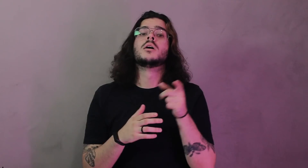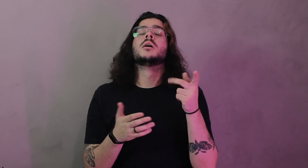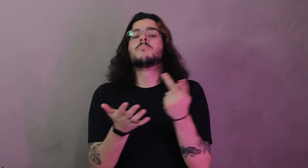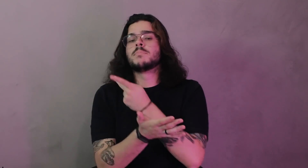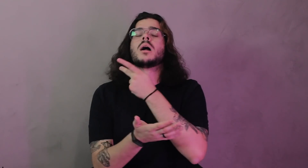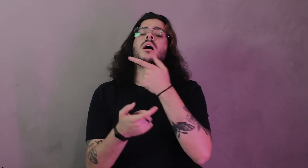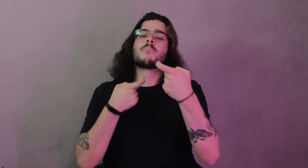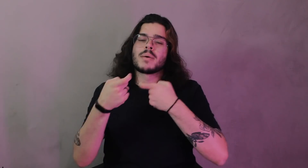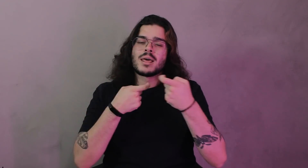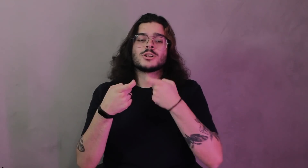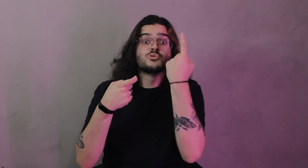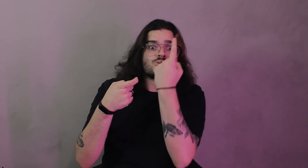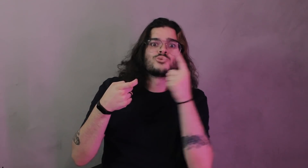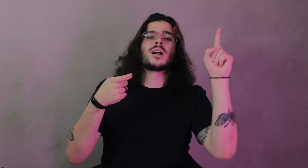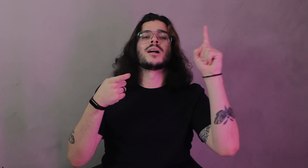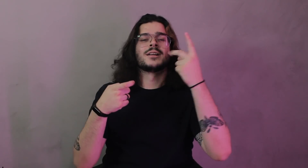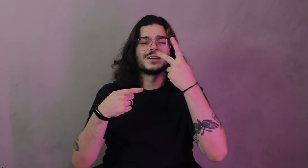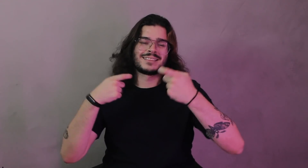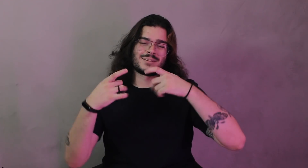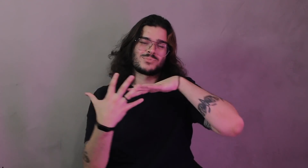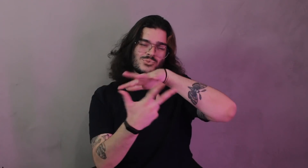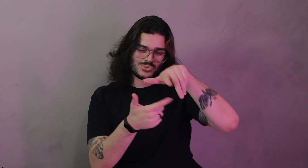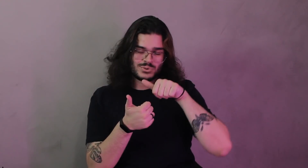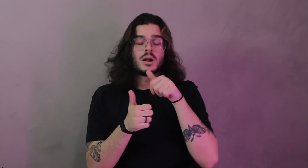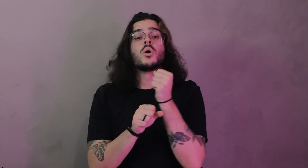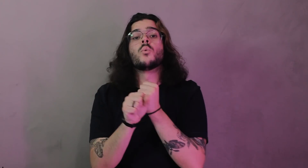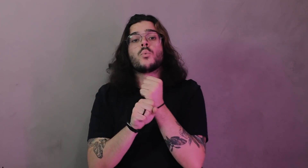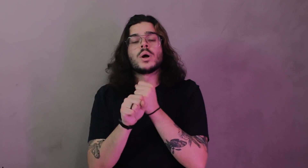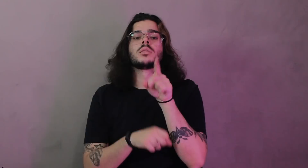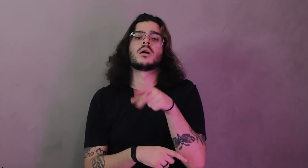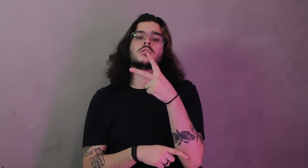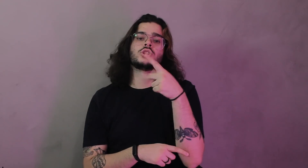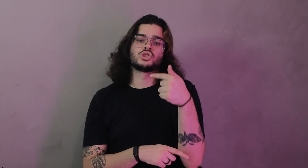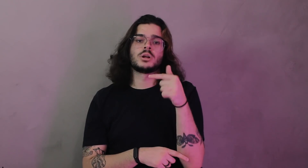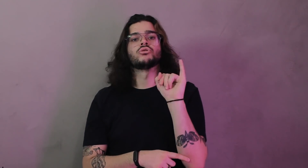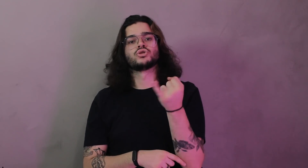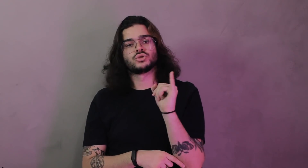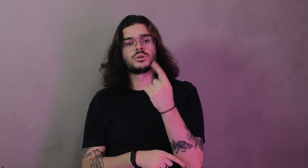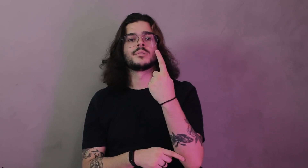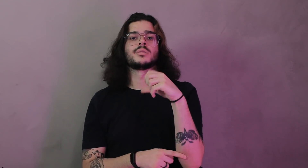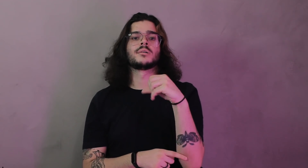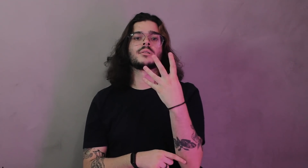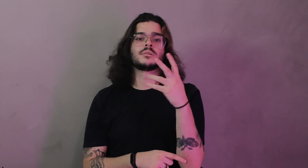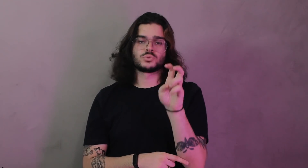during the last battles of the Second World War, on January 27, 1945.